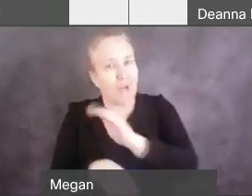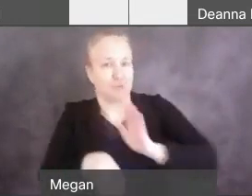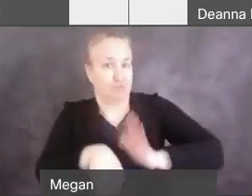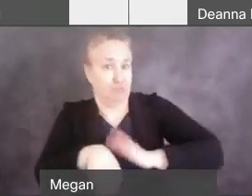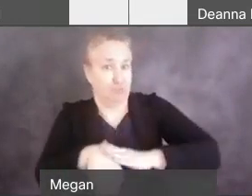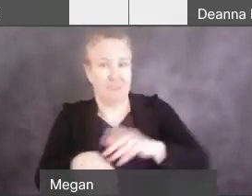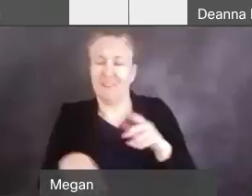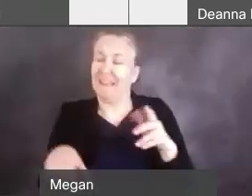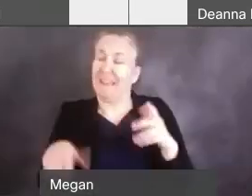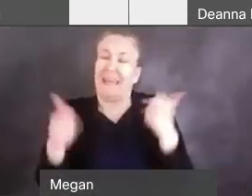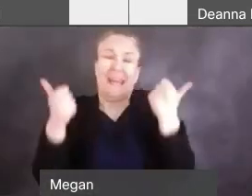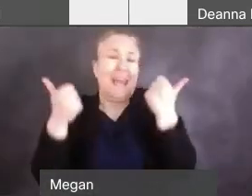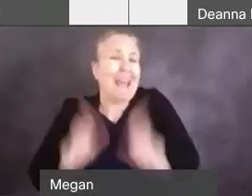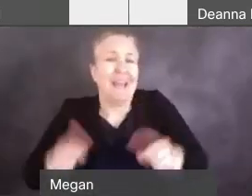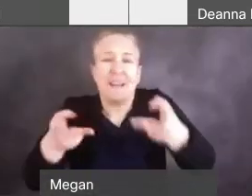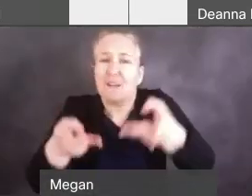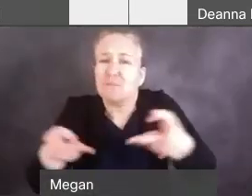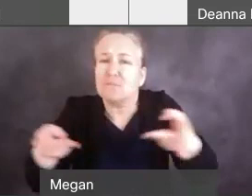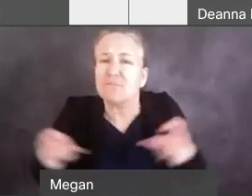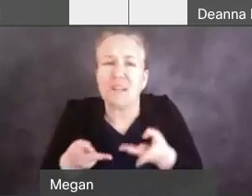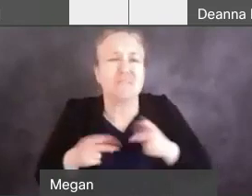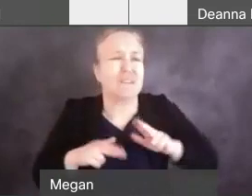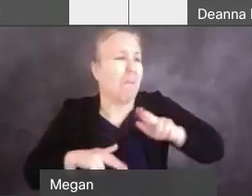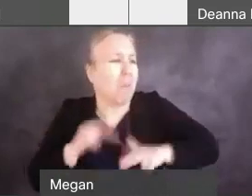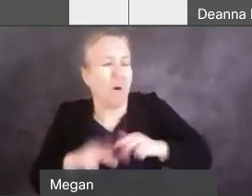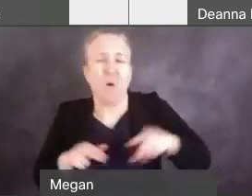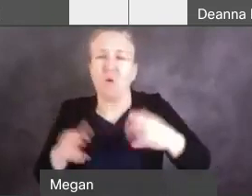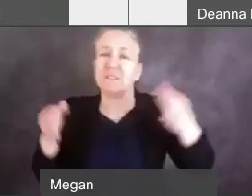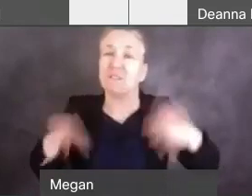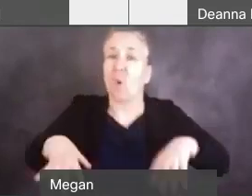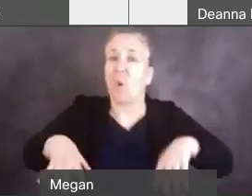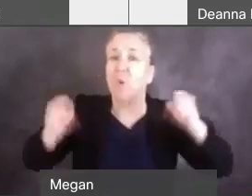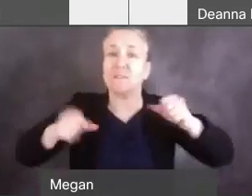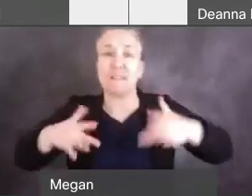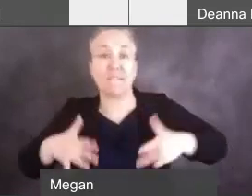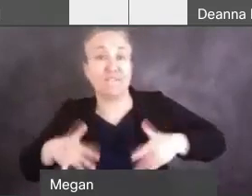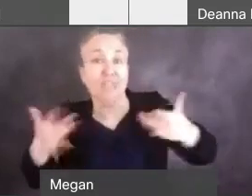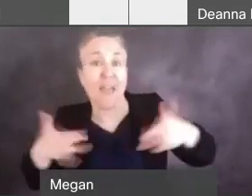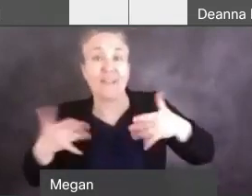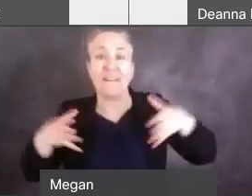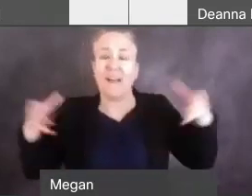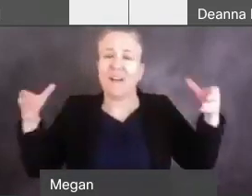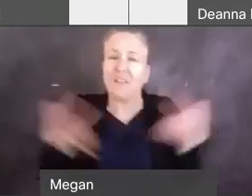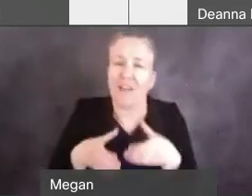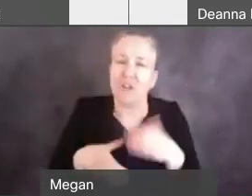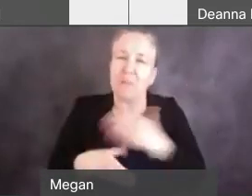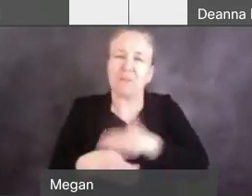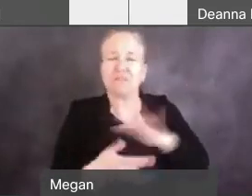any facility considering an event or gathering to please reach out to the Office of Public Health.